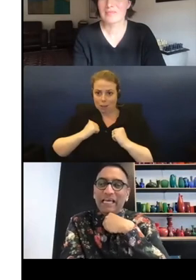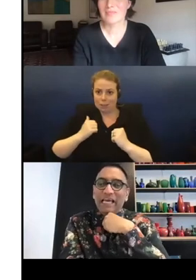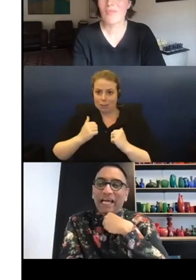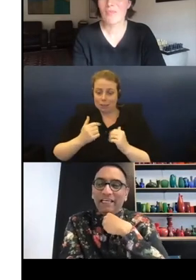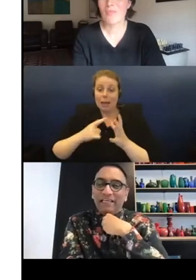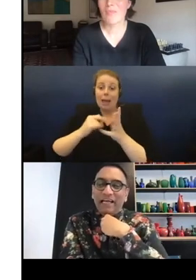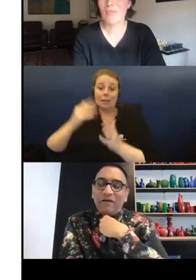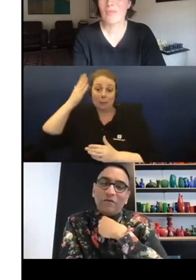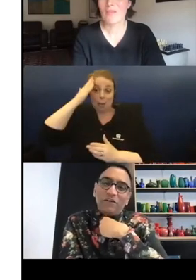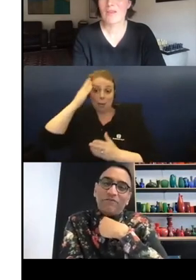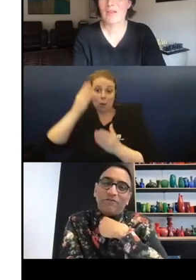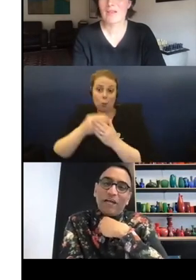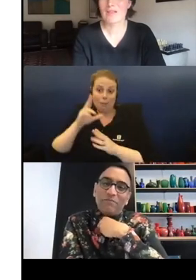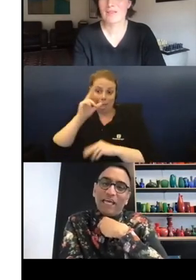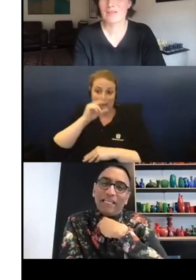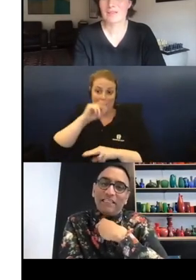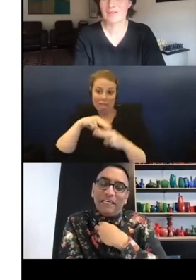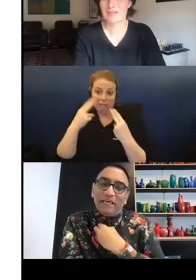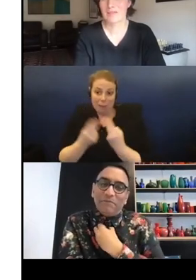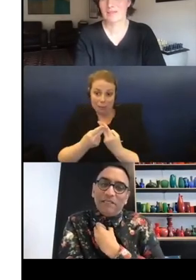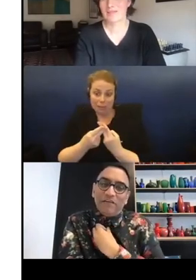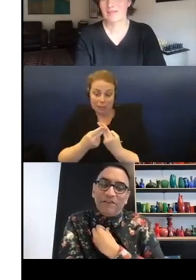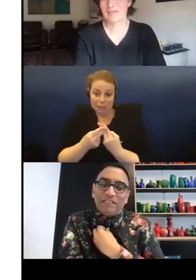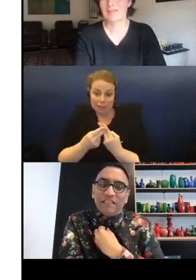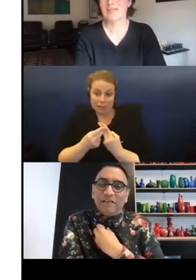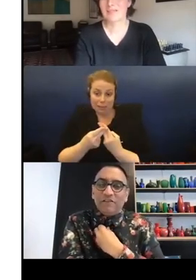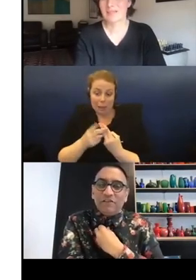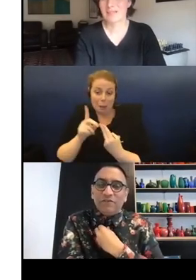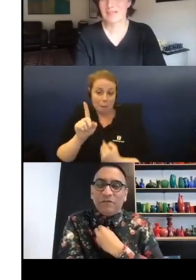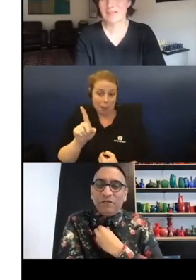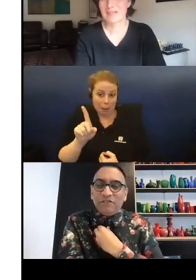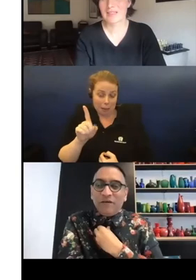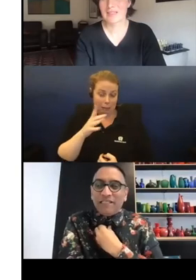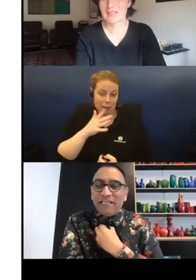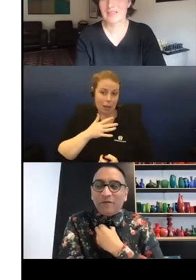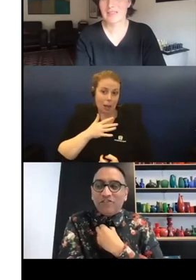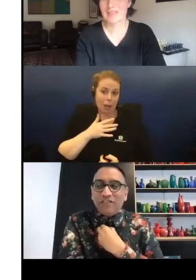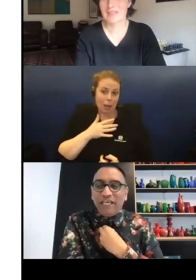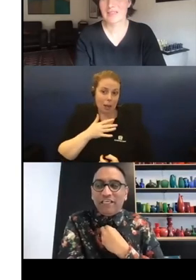and how i want to frame that um nina firstly to the person who asked that question thank you